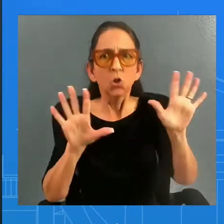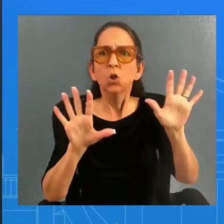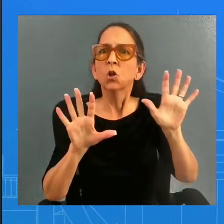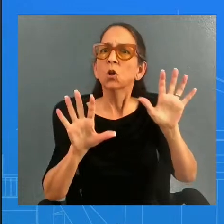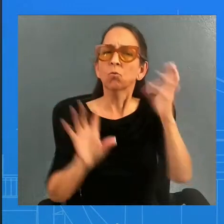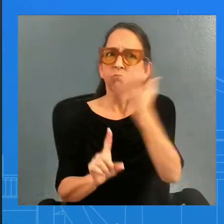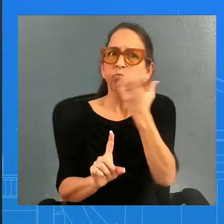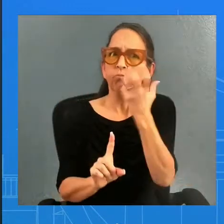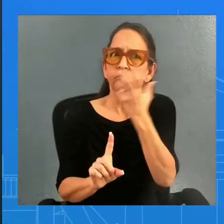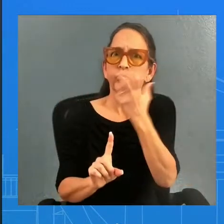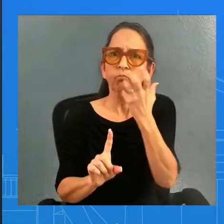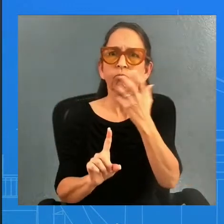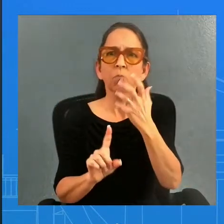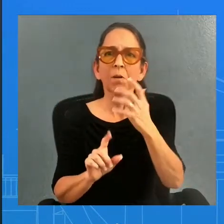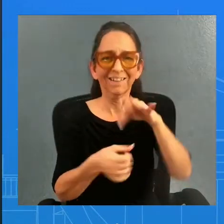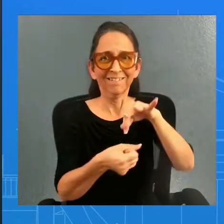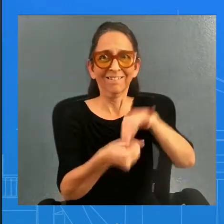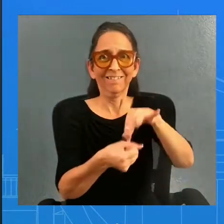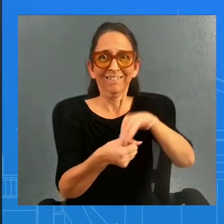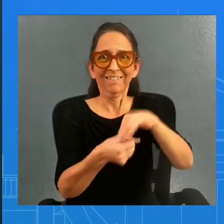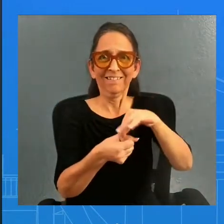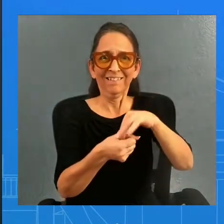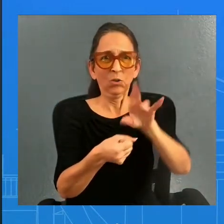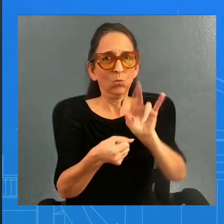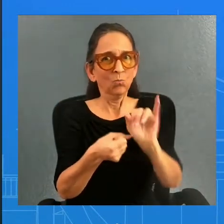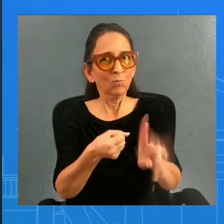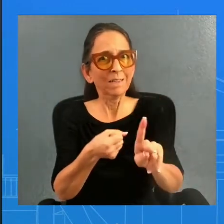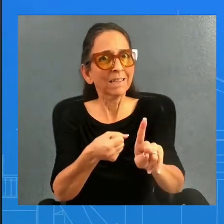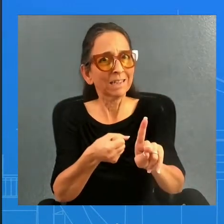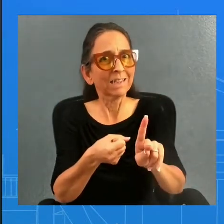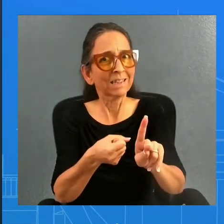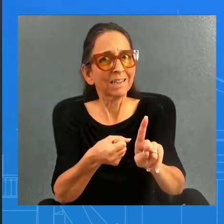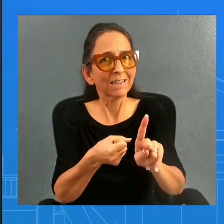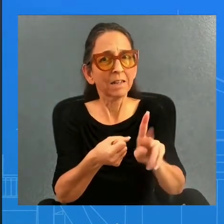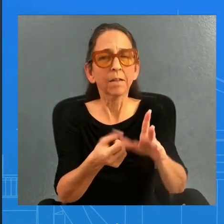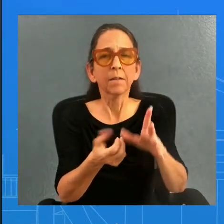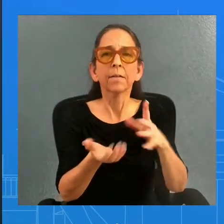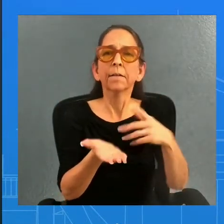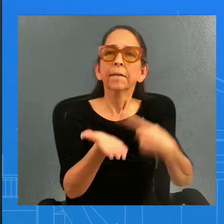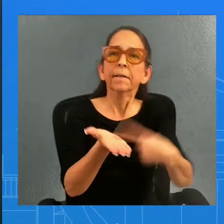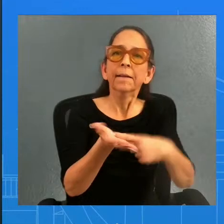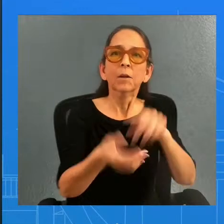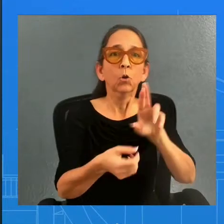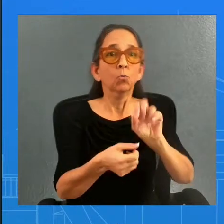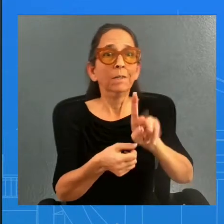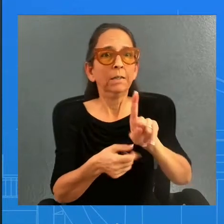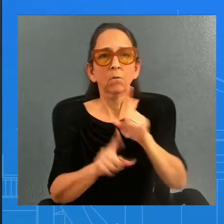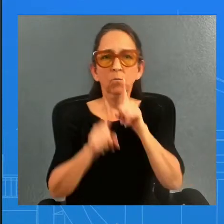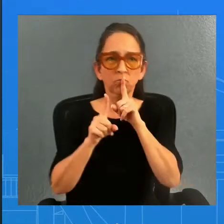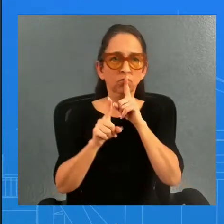mindful in not speaking about 2024 election that's just a -- less than two weeks away.